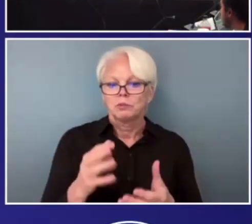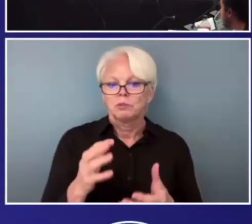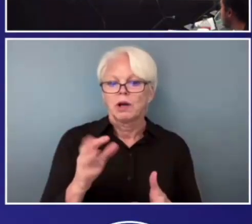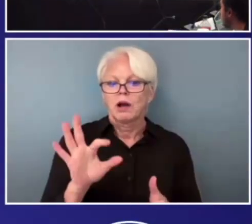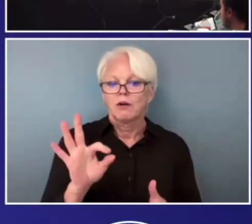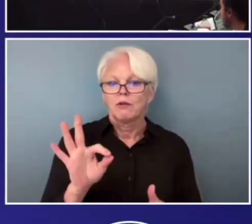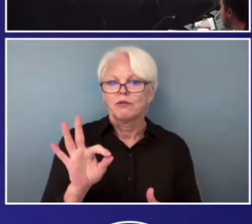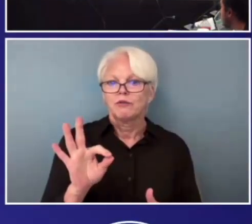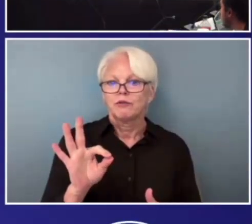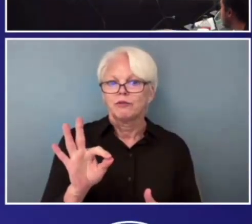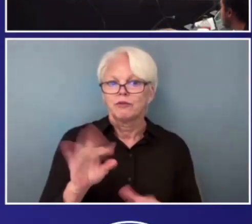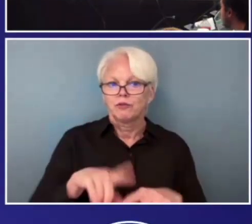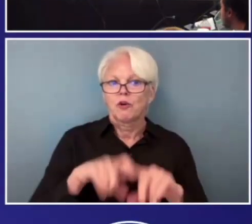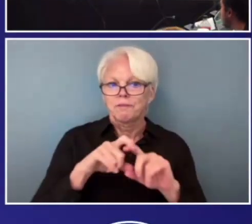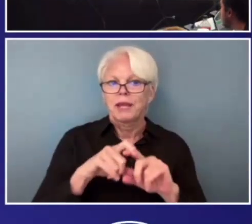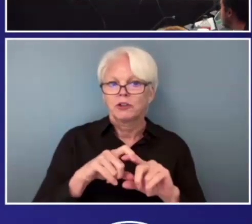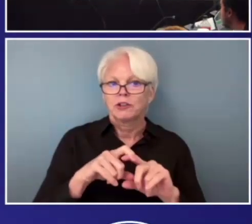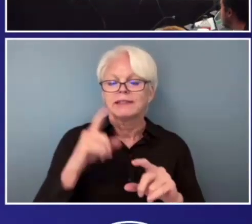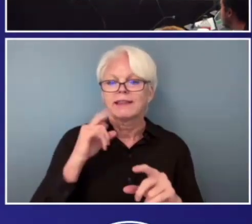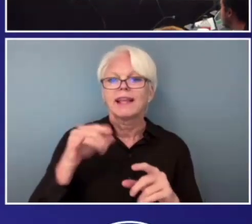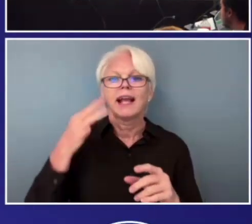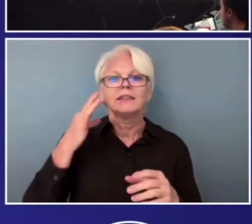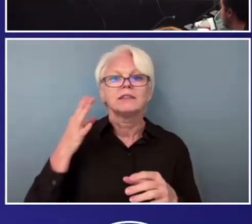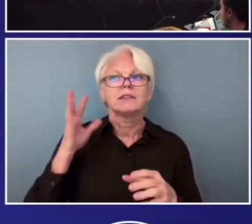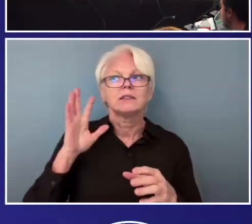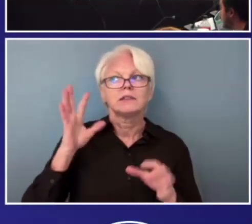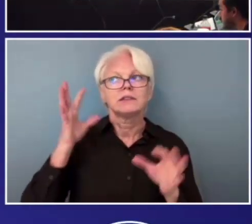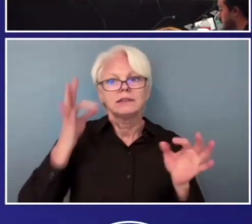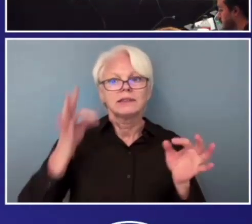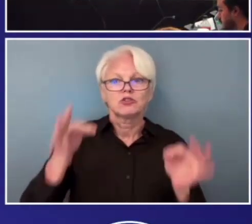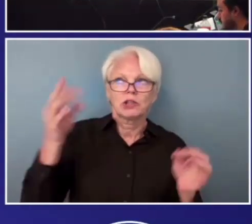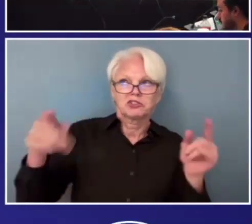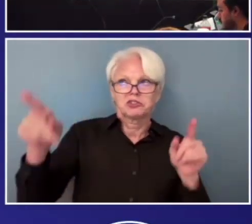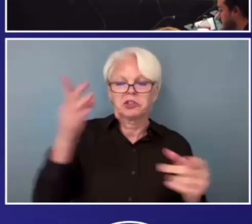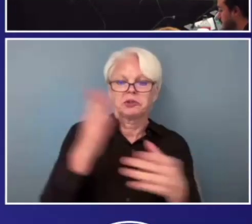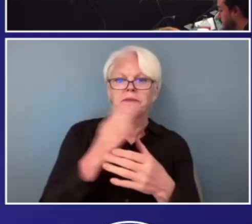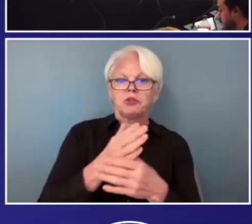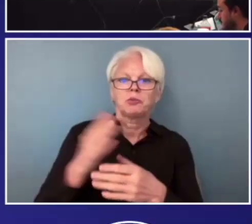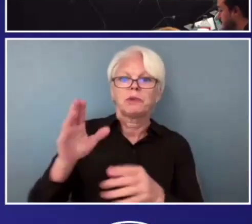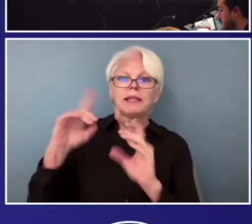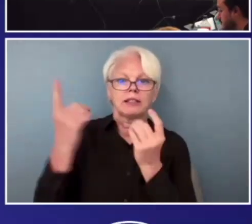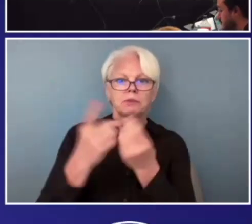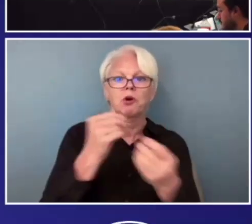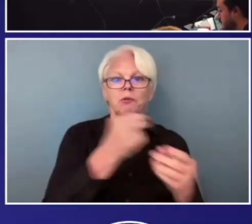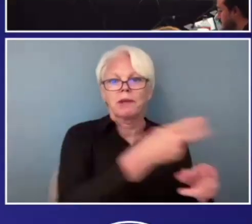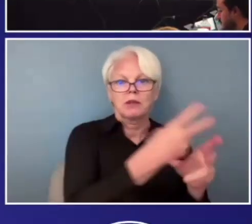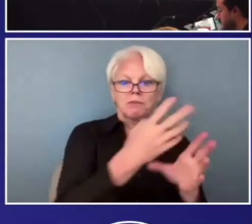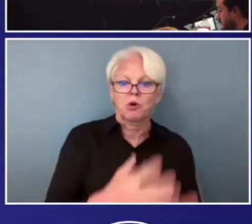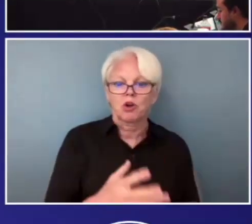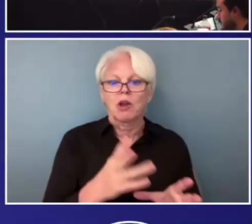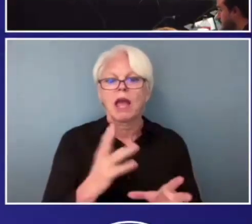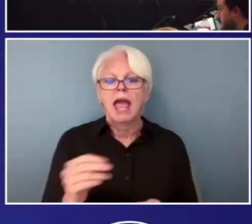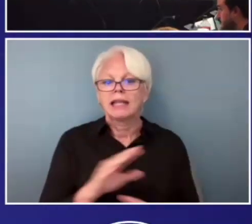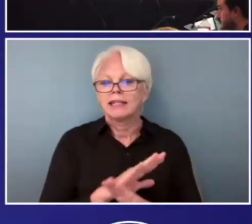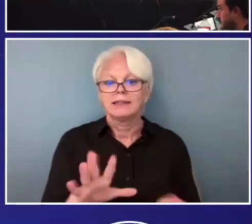discretionary between the Department and the borrower. And it doesn't include processing forbearances, nor does it include administrative